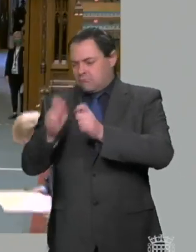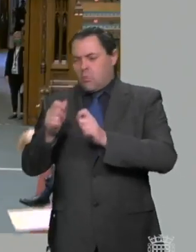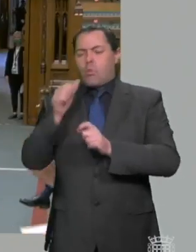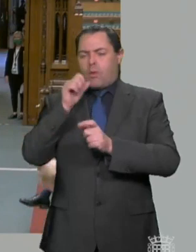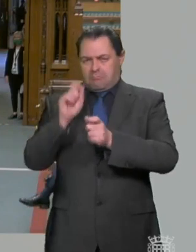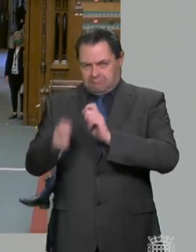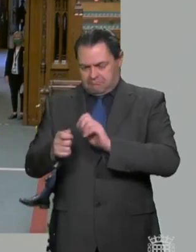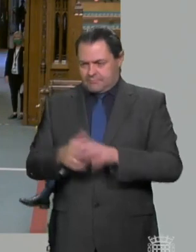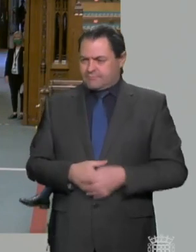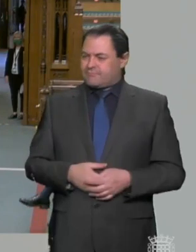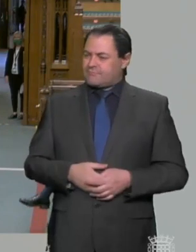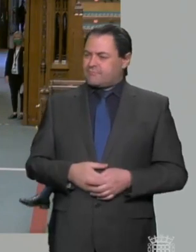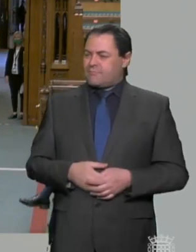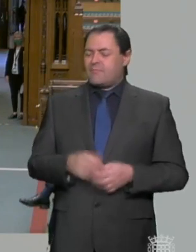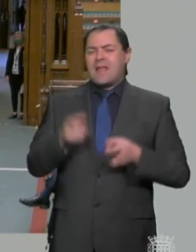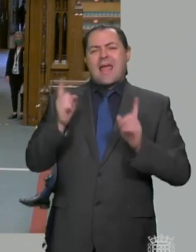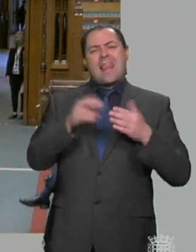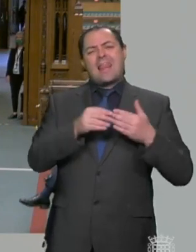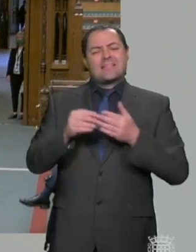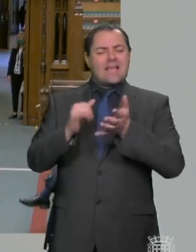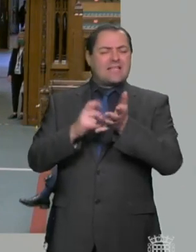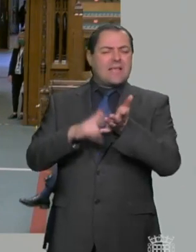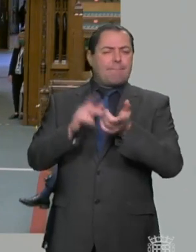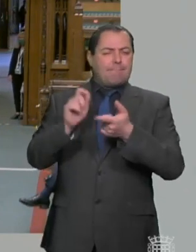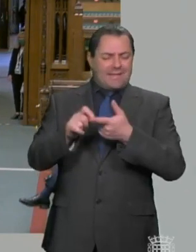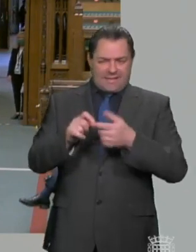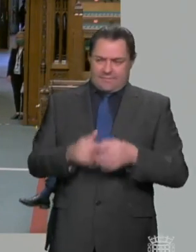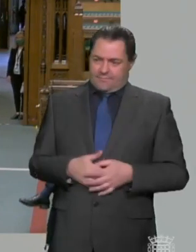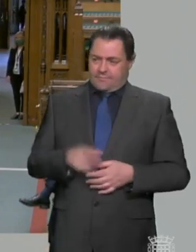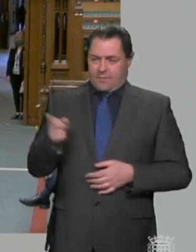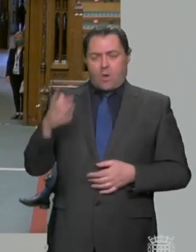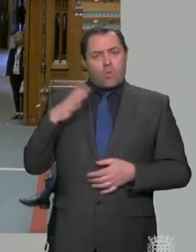Ian Blackford (Ross, Skye and Lochaber) (SNP) May I associate myself with the Prime Minister’s